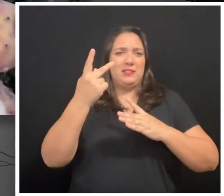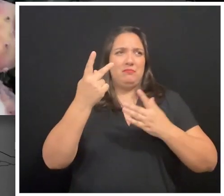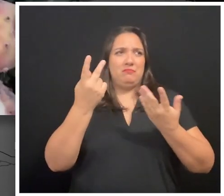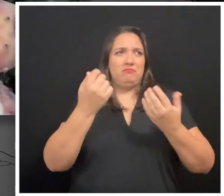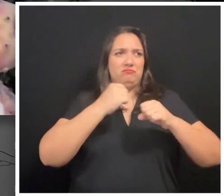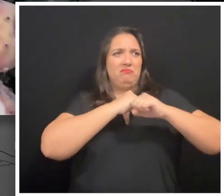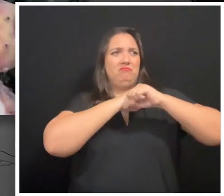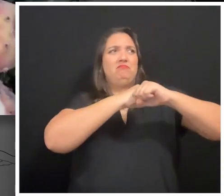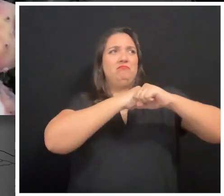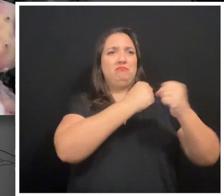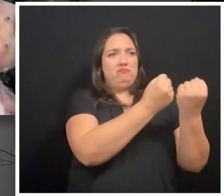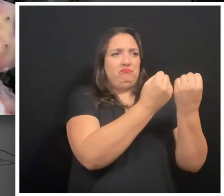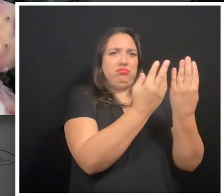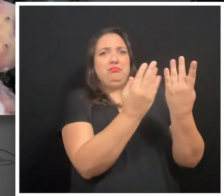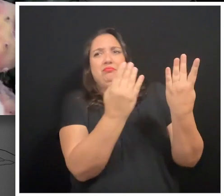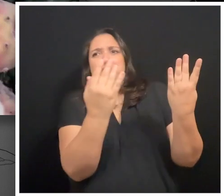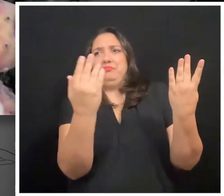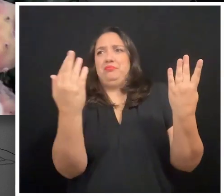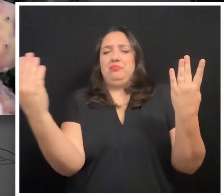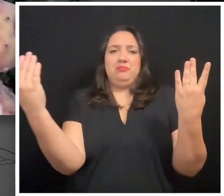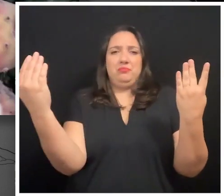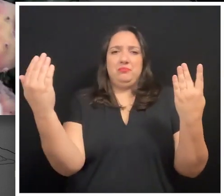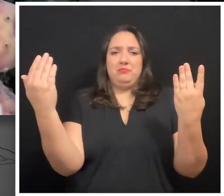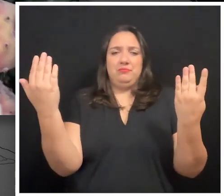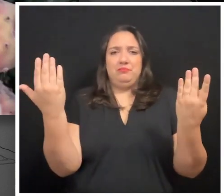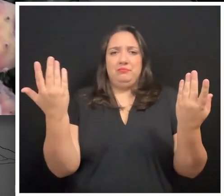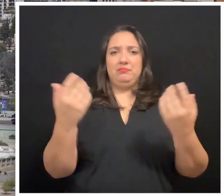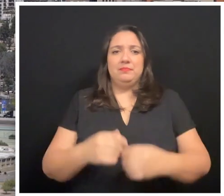this fortification of our southern border with Mexico.